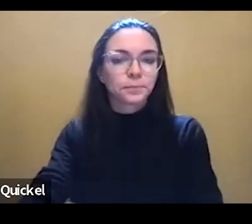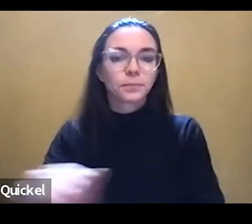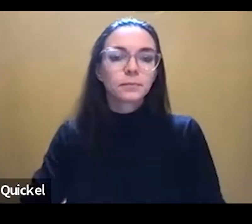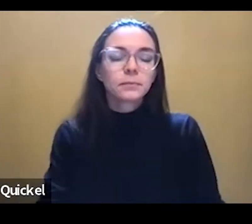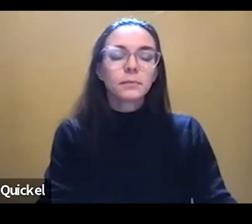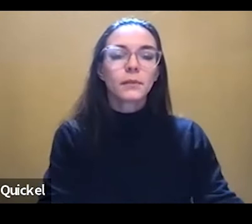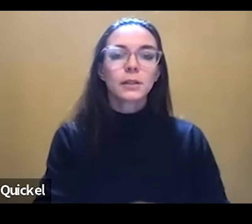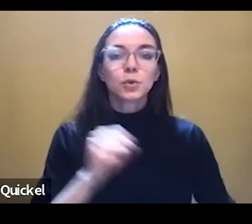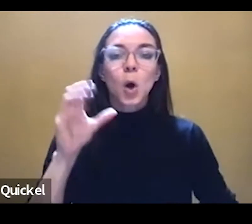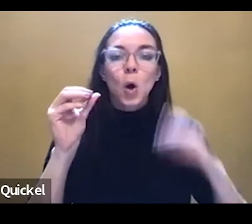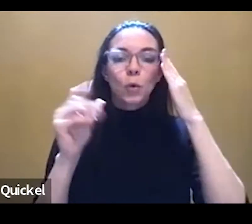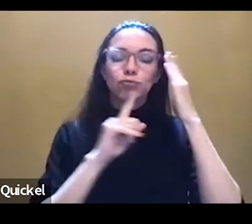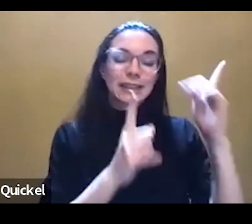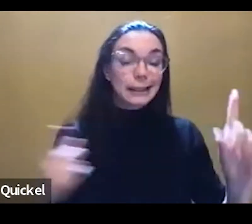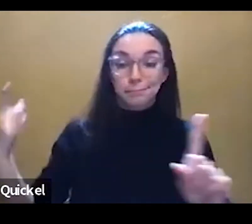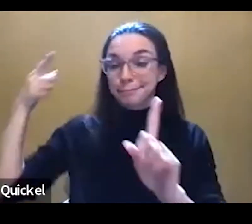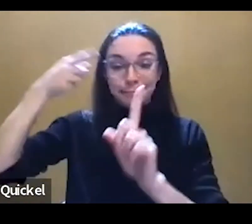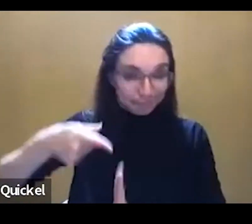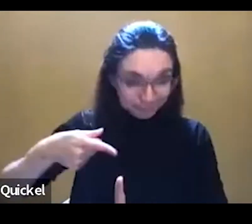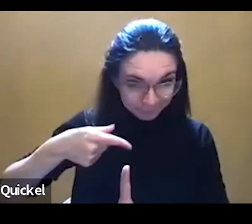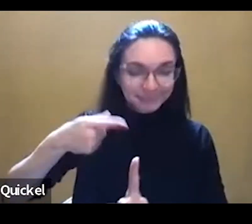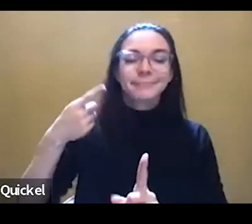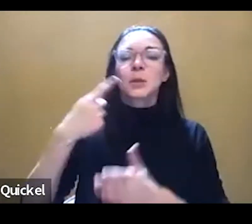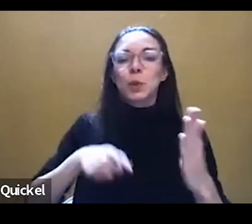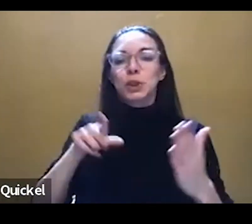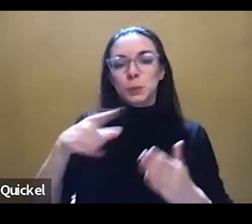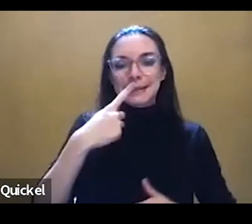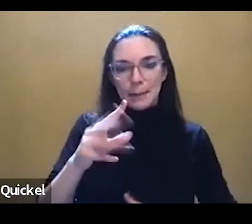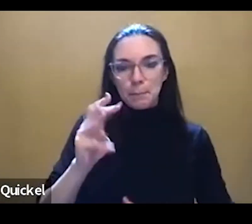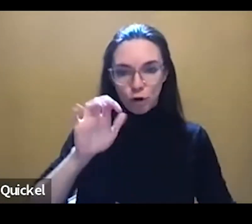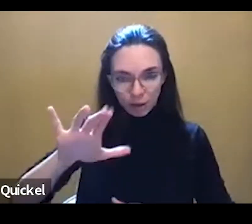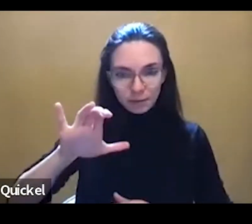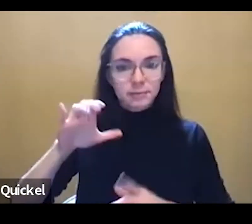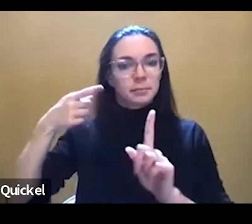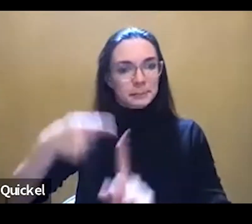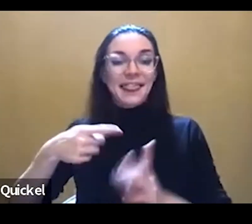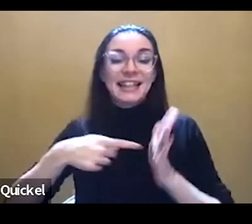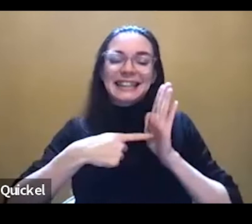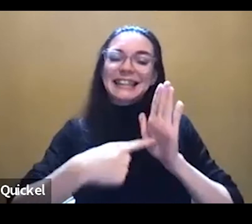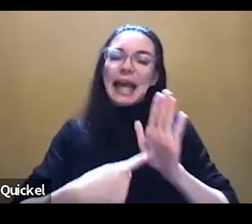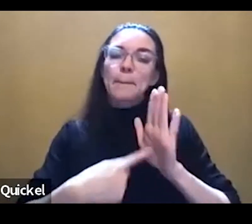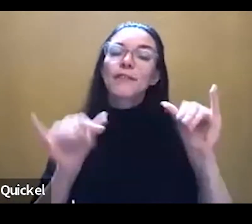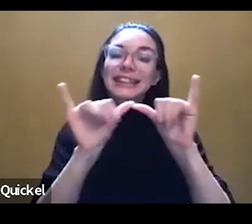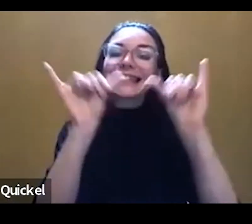So to go back to what you said originally, Marc, when you were introducing it, this is an example of a